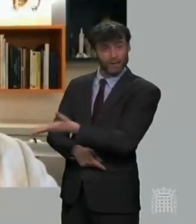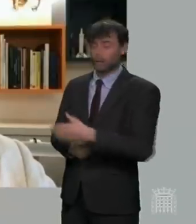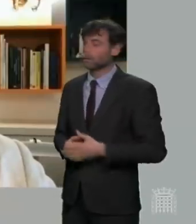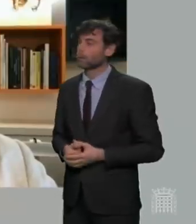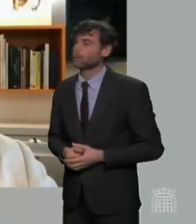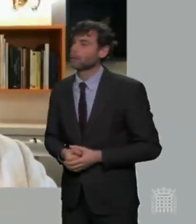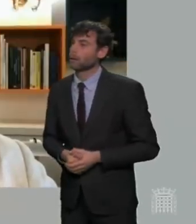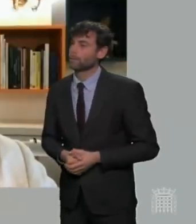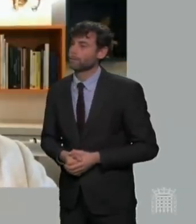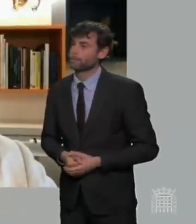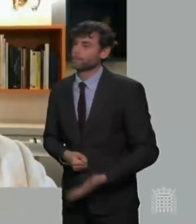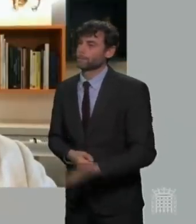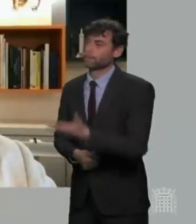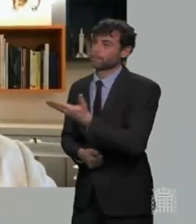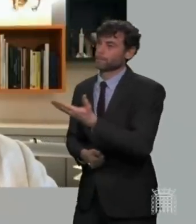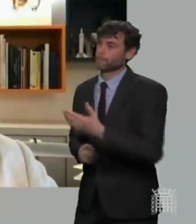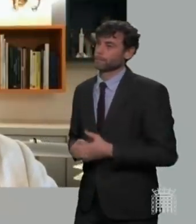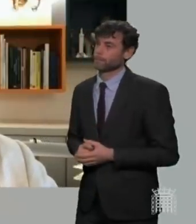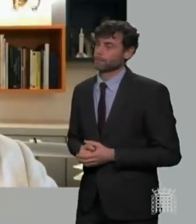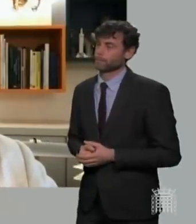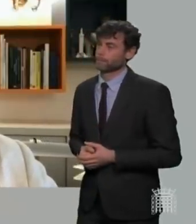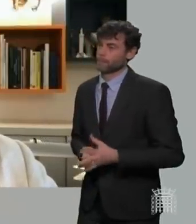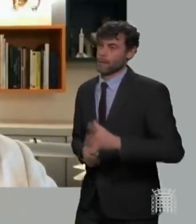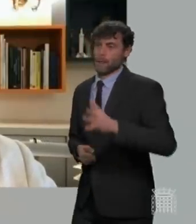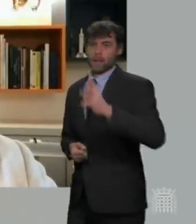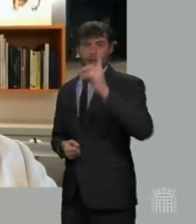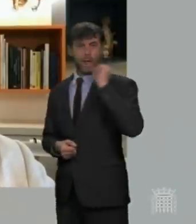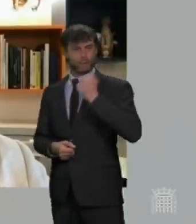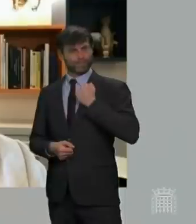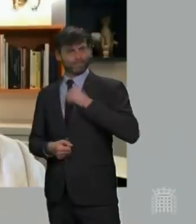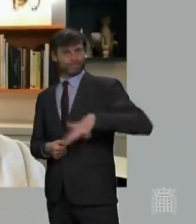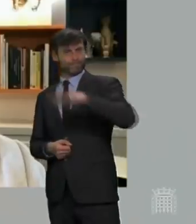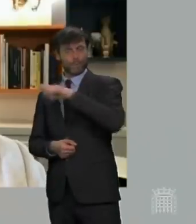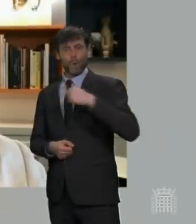Last week Grimsby celebrated the Chancellor’s announcements of the towns fund and the